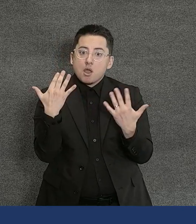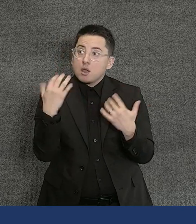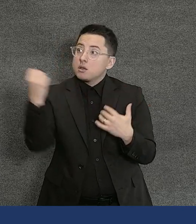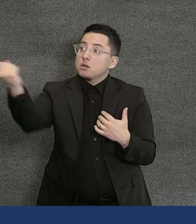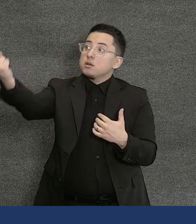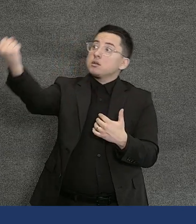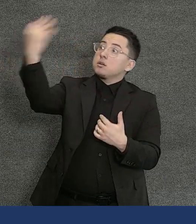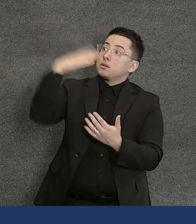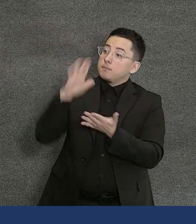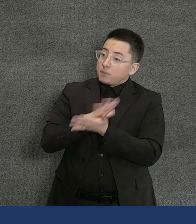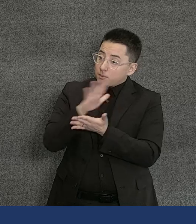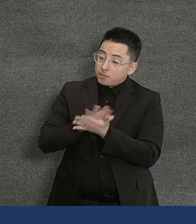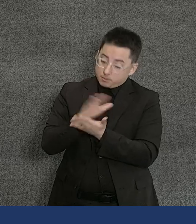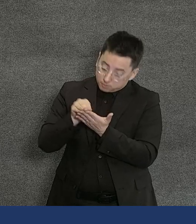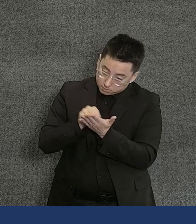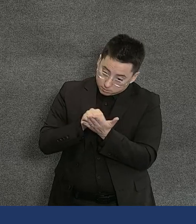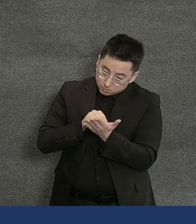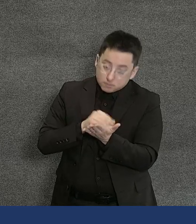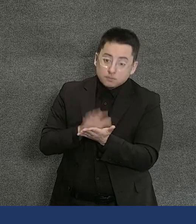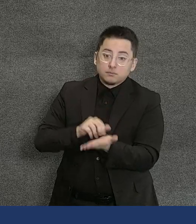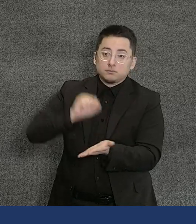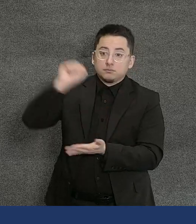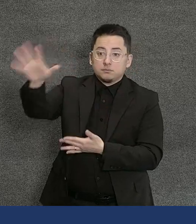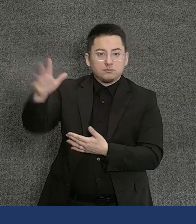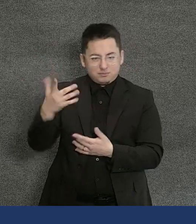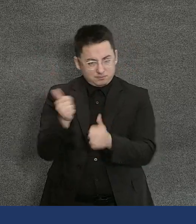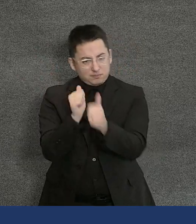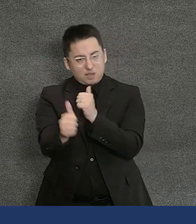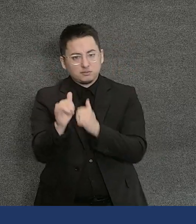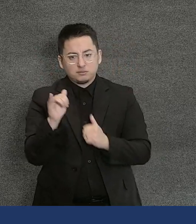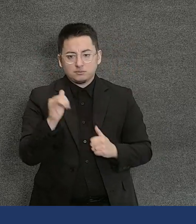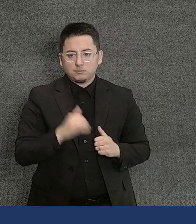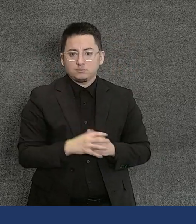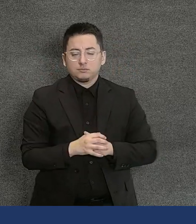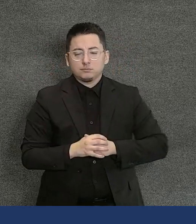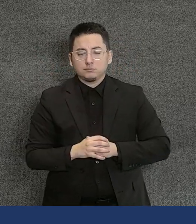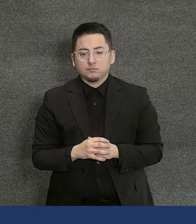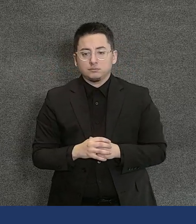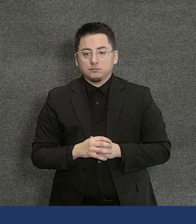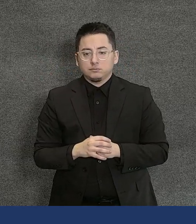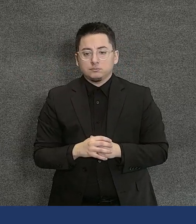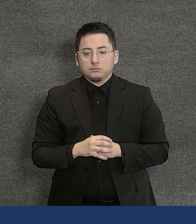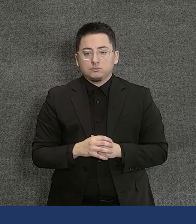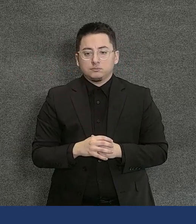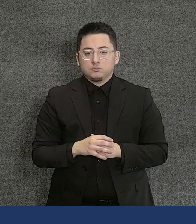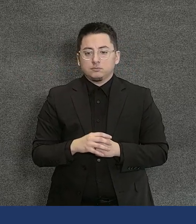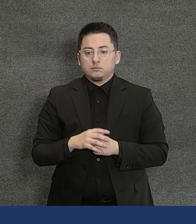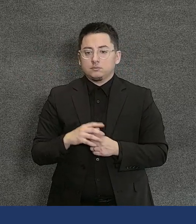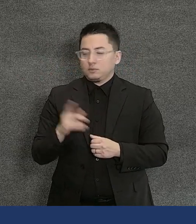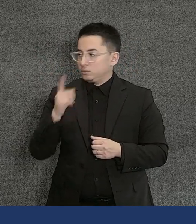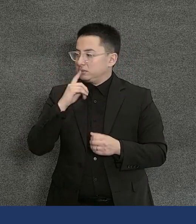in the last couple of years, which will make voting even better and even smoother for a lot of people. But we understand that doesn't get